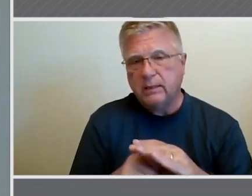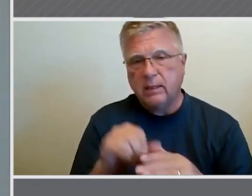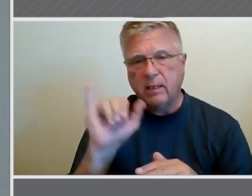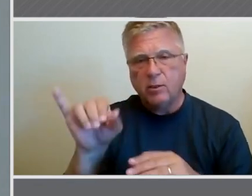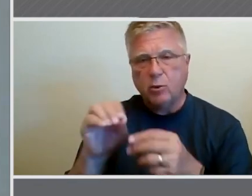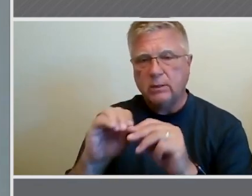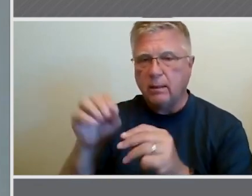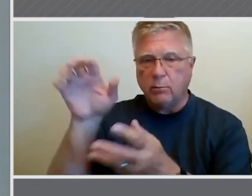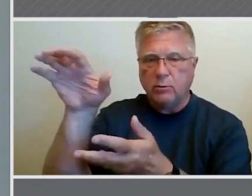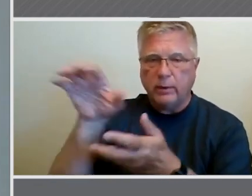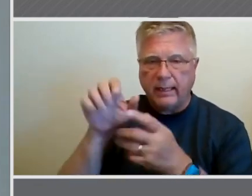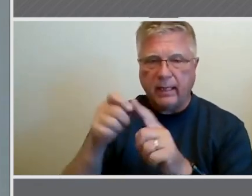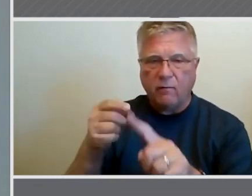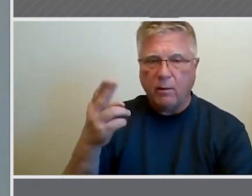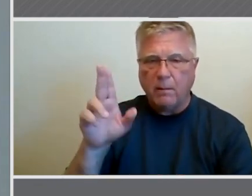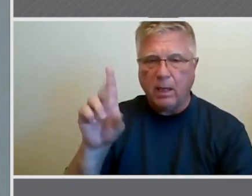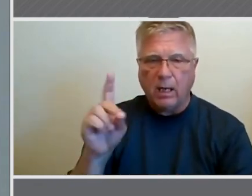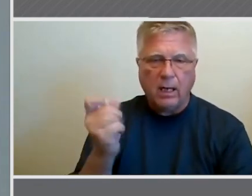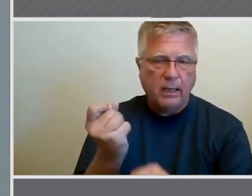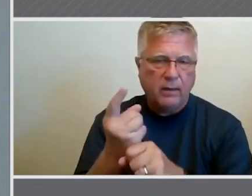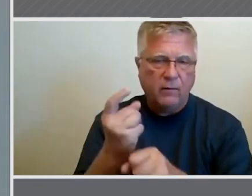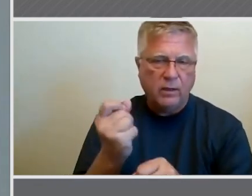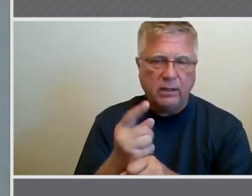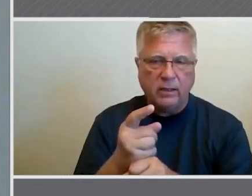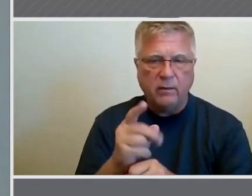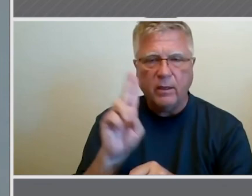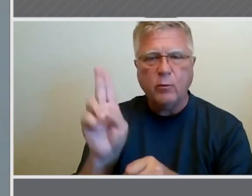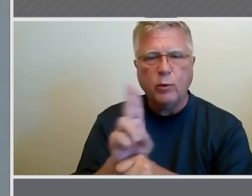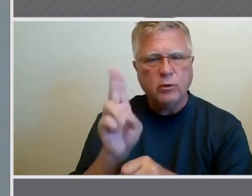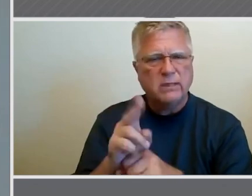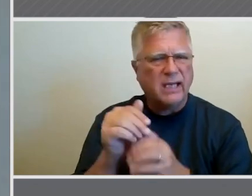And those are used as guides for programs, right.